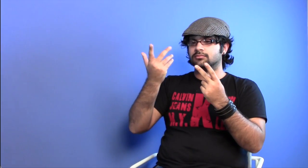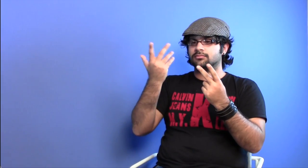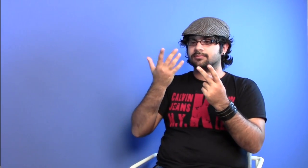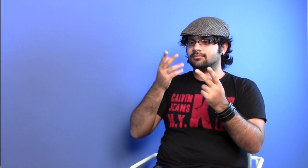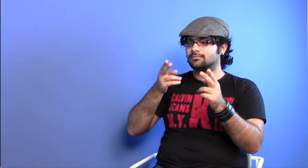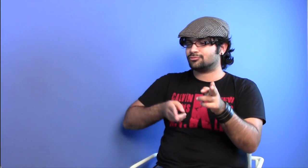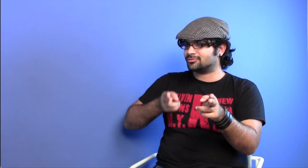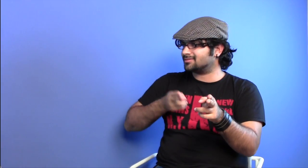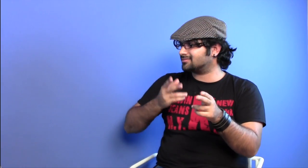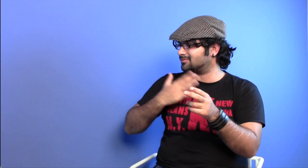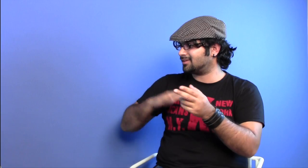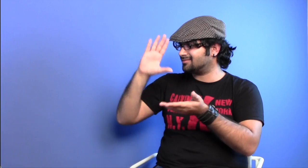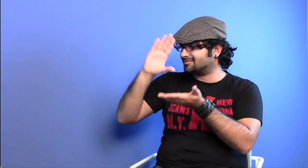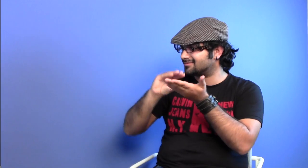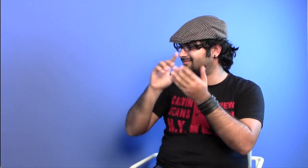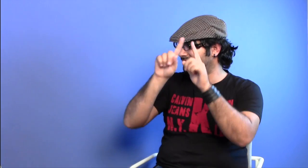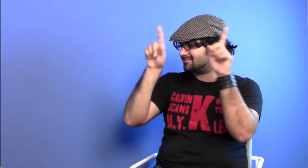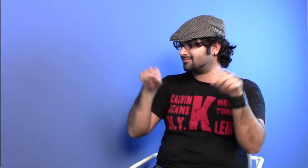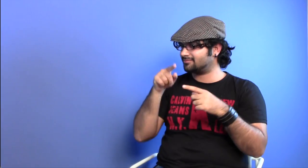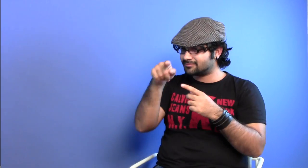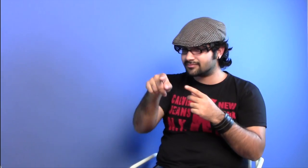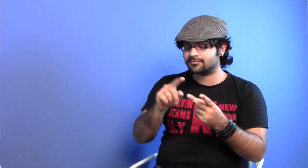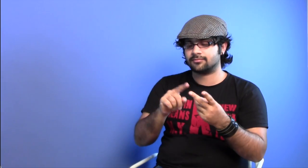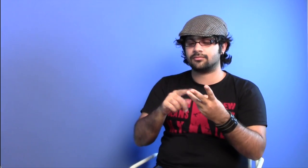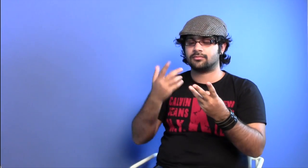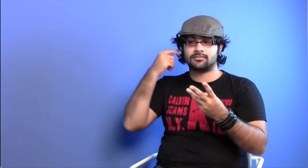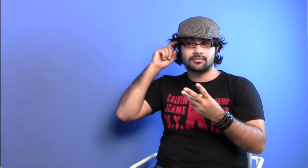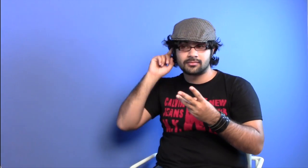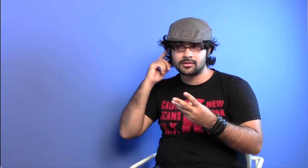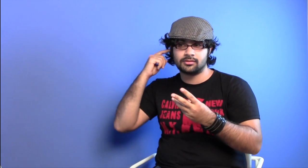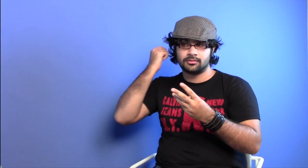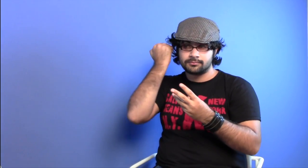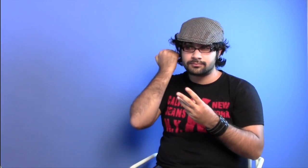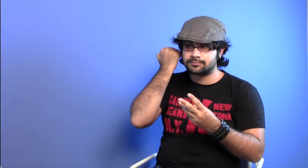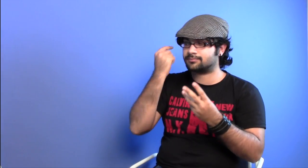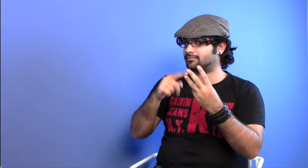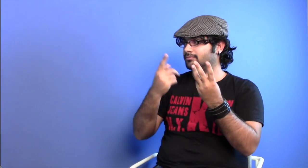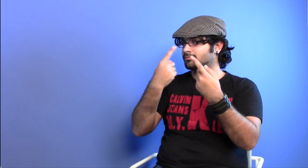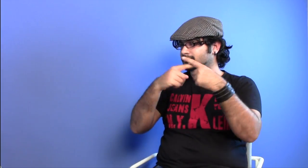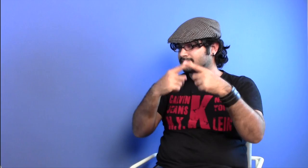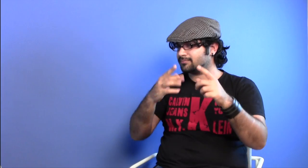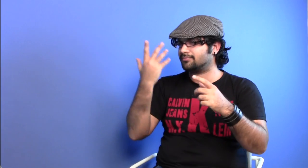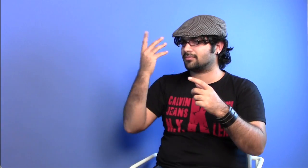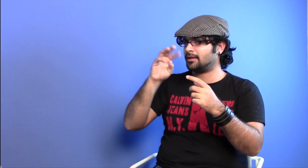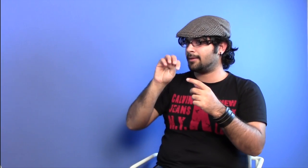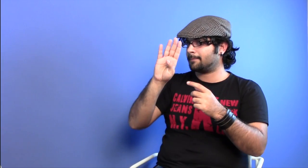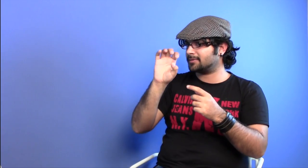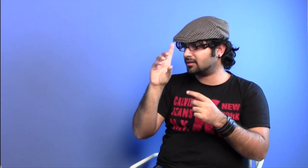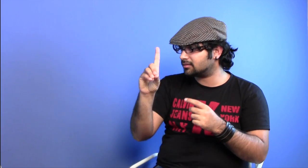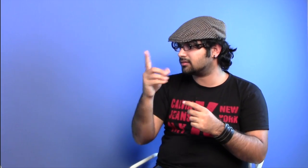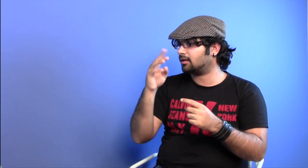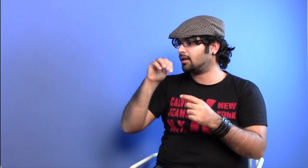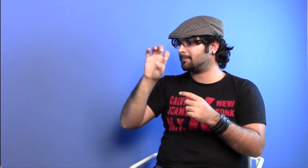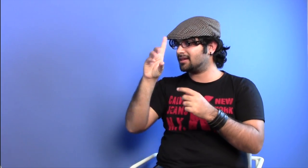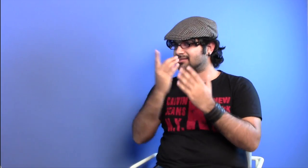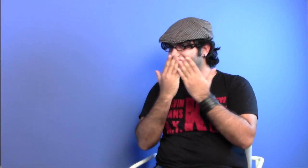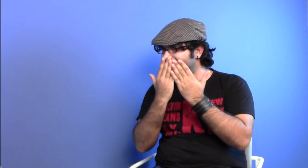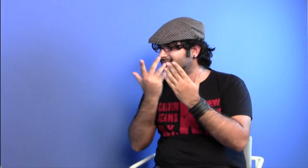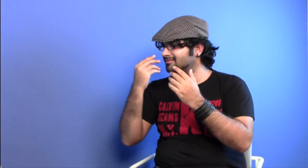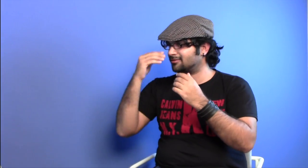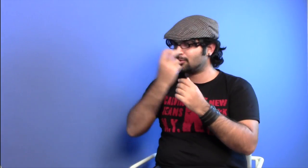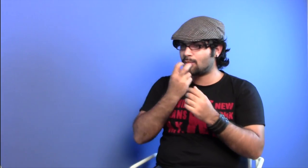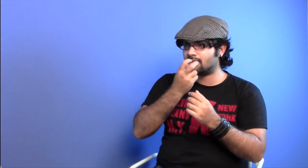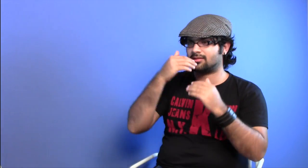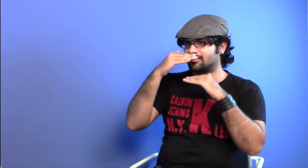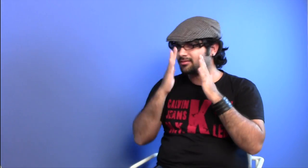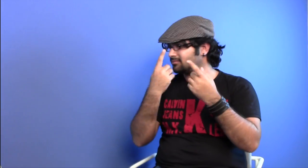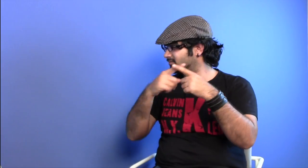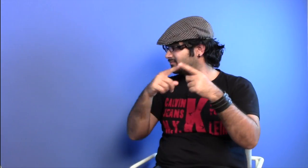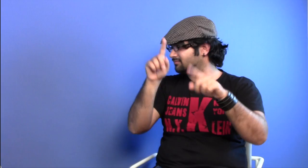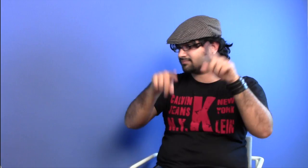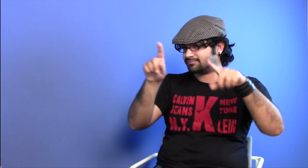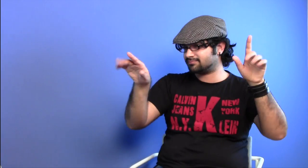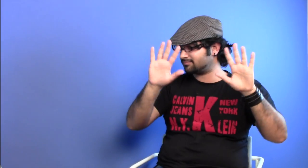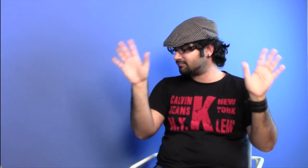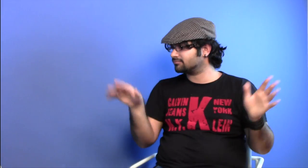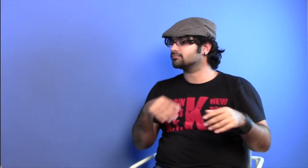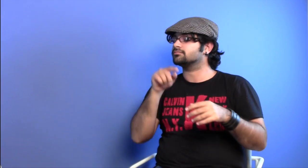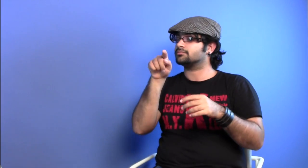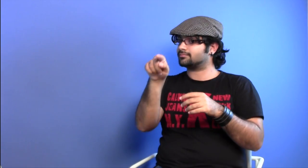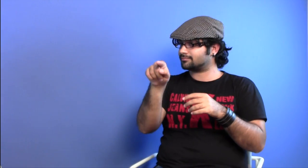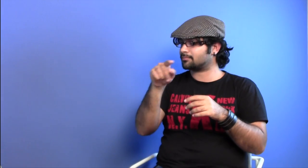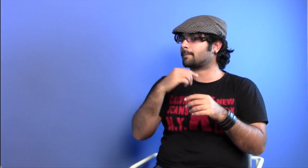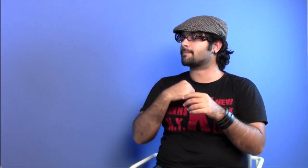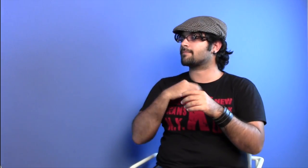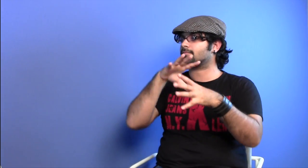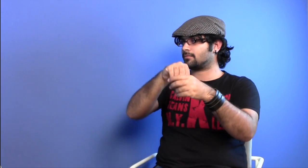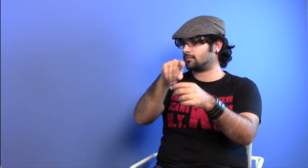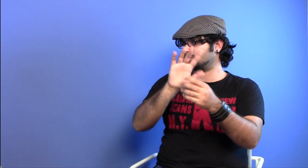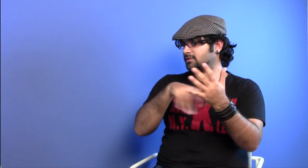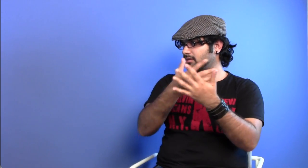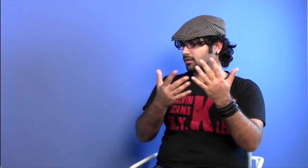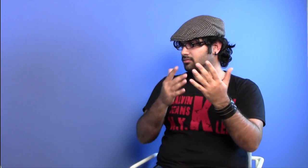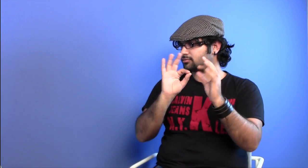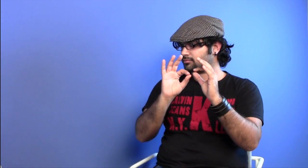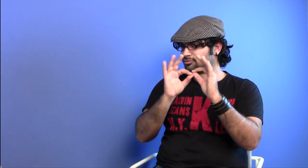train discounts, hearing aids, moulds, M.ed, B.ed, oralism, a bit of everything. I am involved in the Sign Language